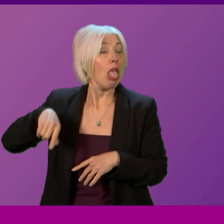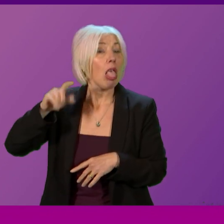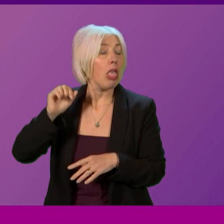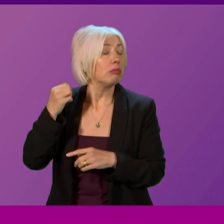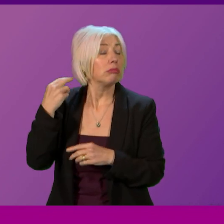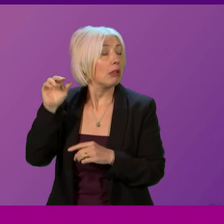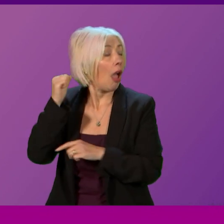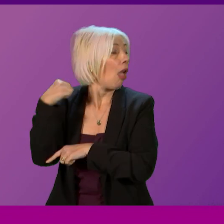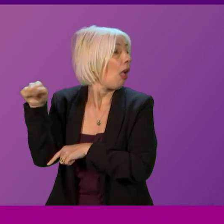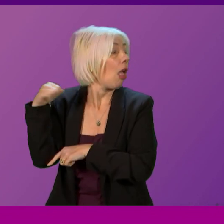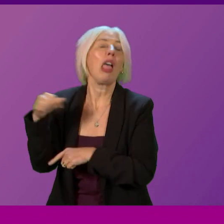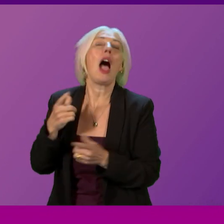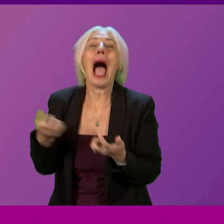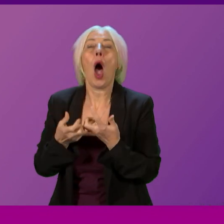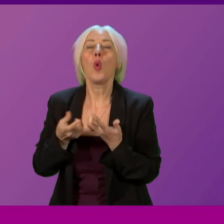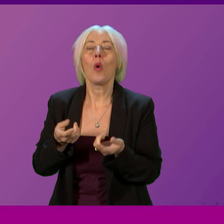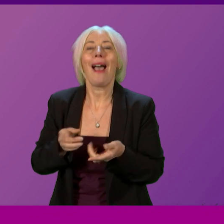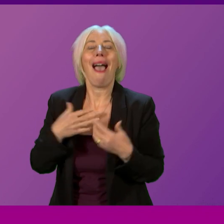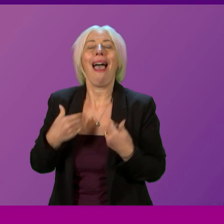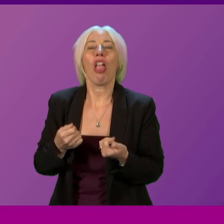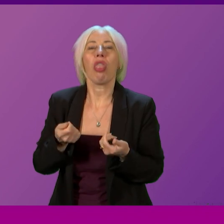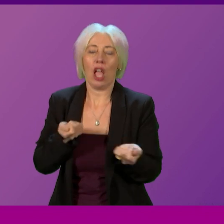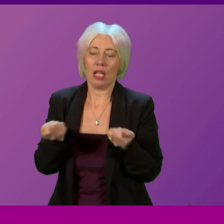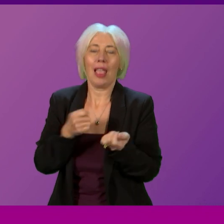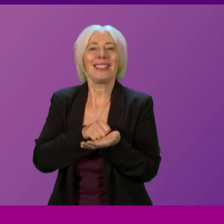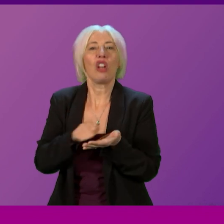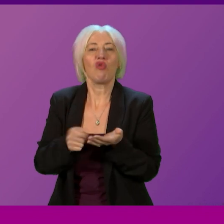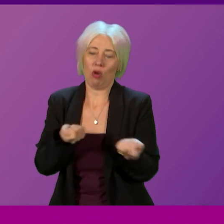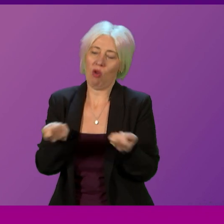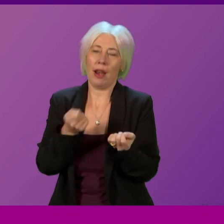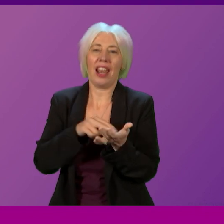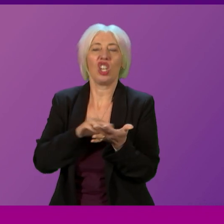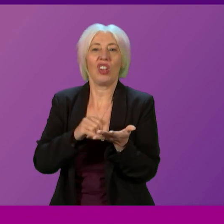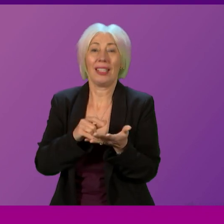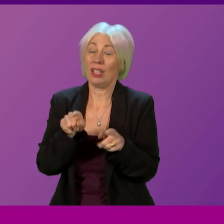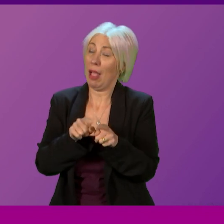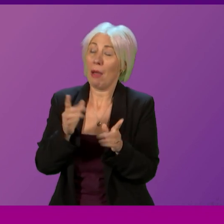health secretary is handling the NHS crisis, about the scale of privatisation in the health